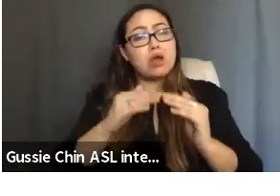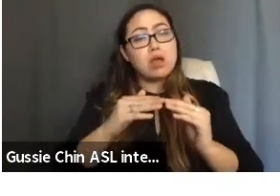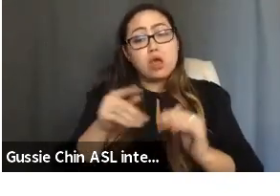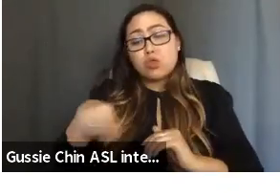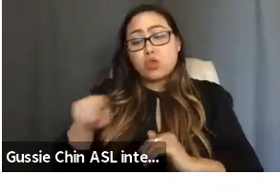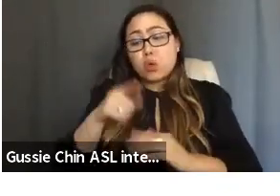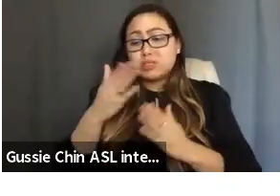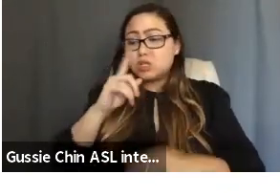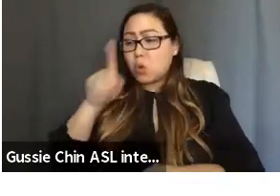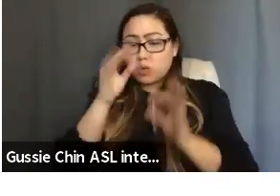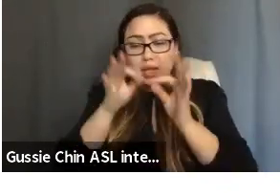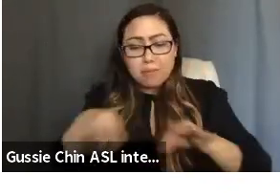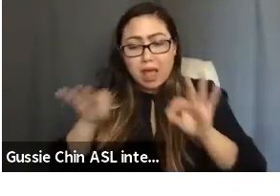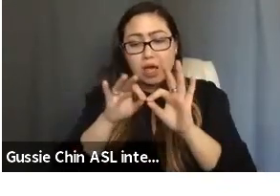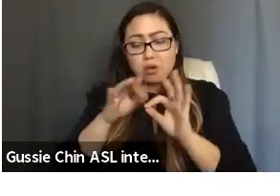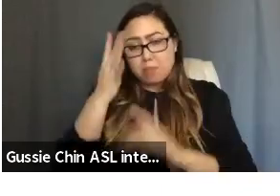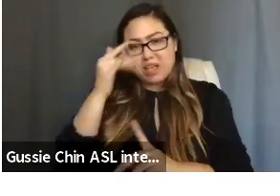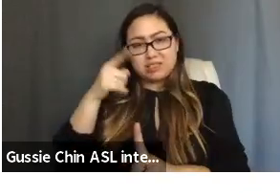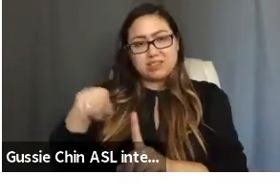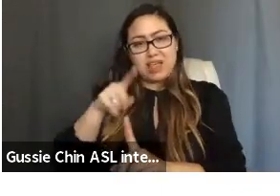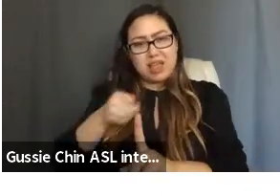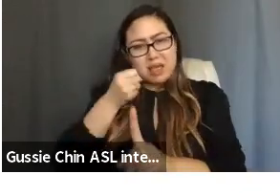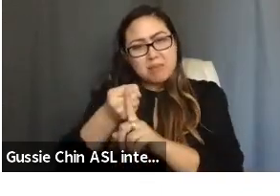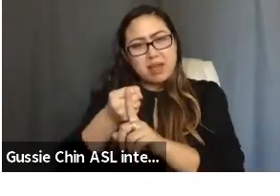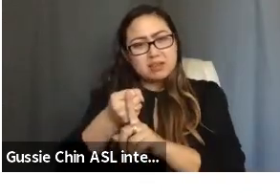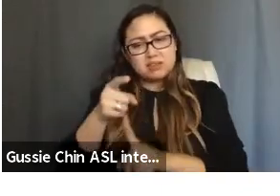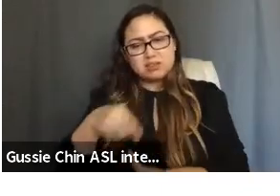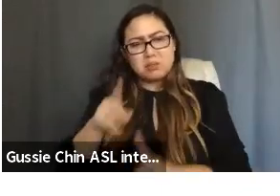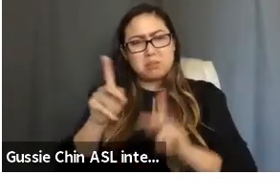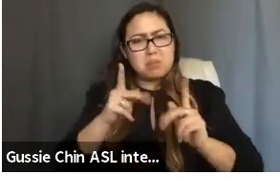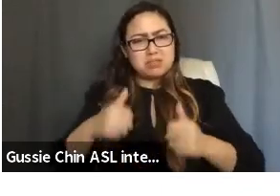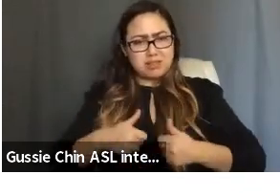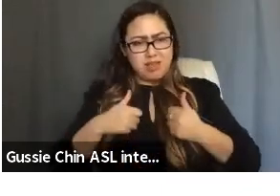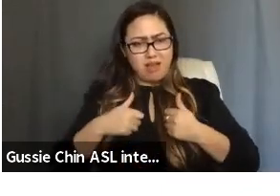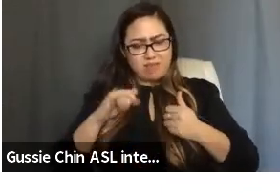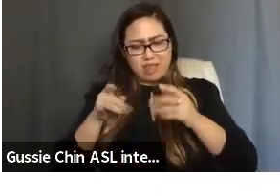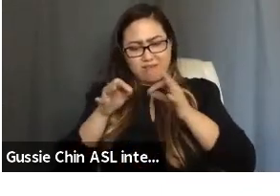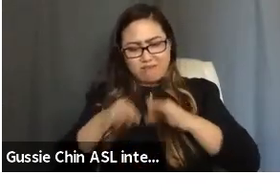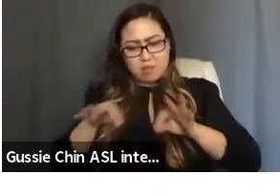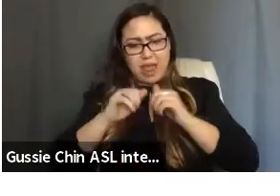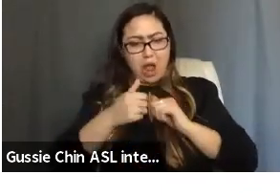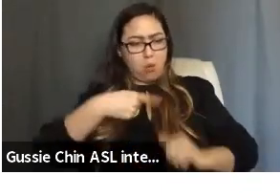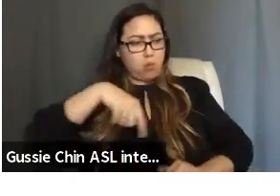in the context that they impact people's lives, that they are valuable to how we live our lives.